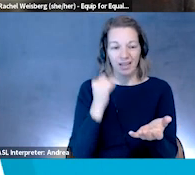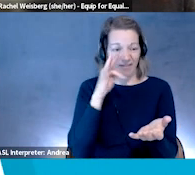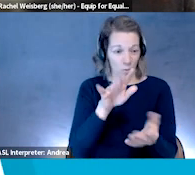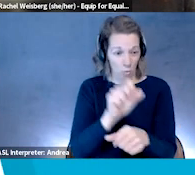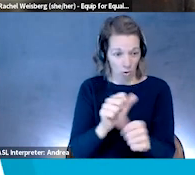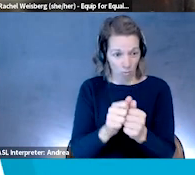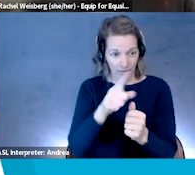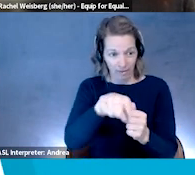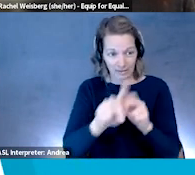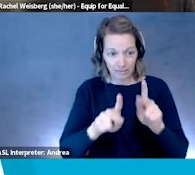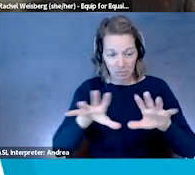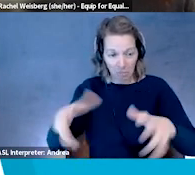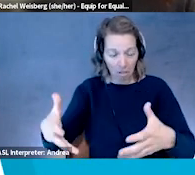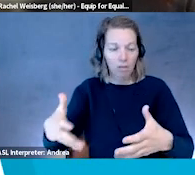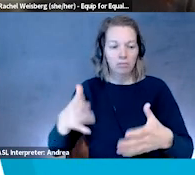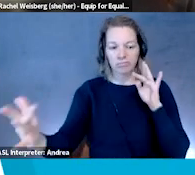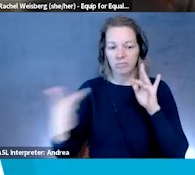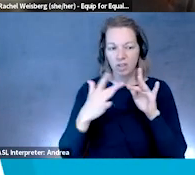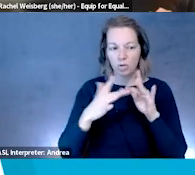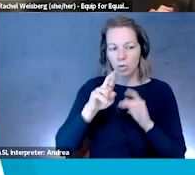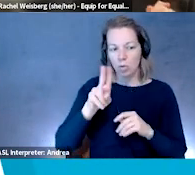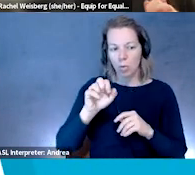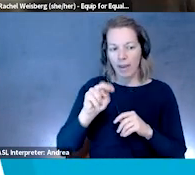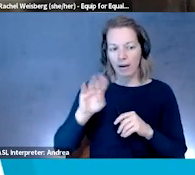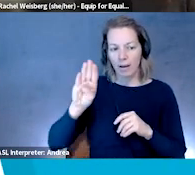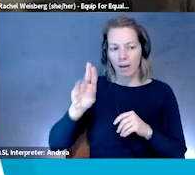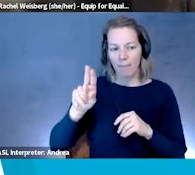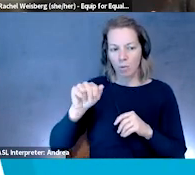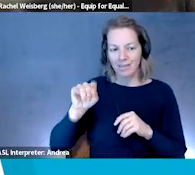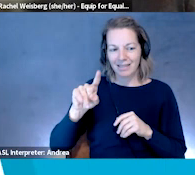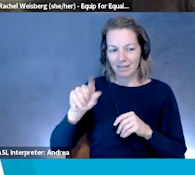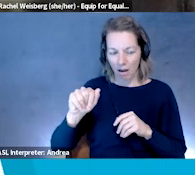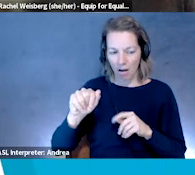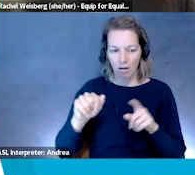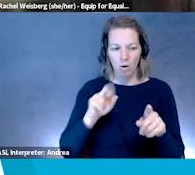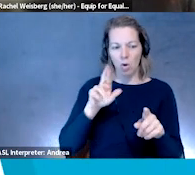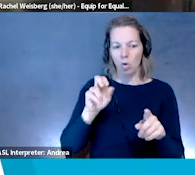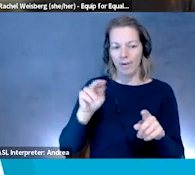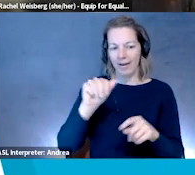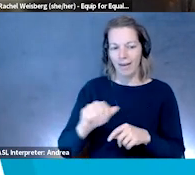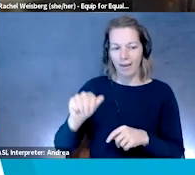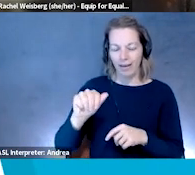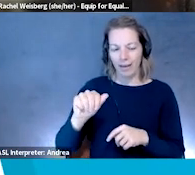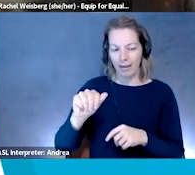DIABILITIES TO REENTRY FROM JAIL OR PRISON. IF YOU WANT TO LEARN